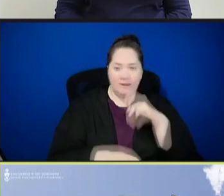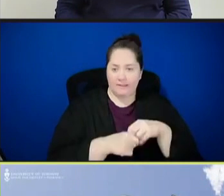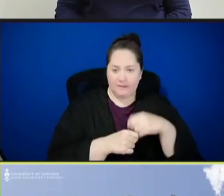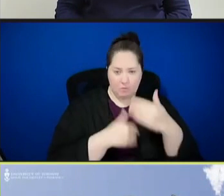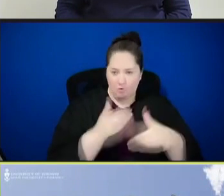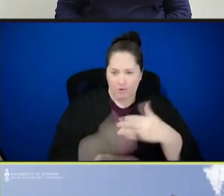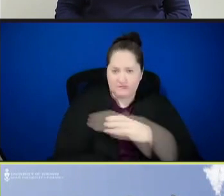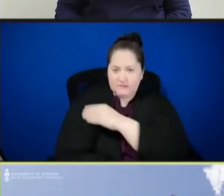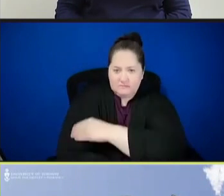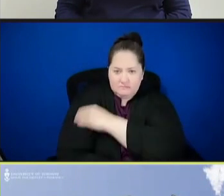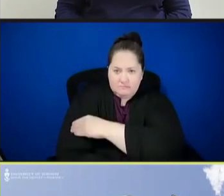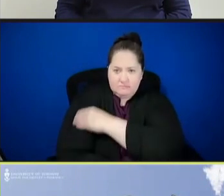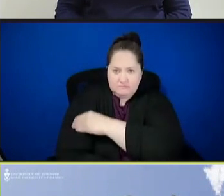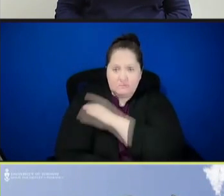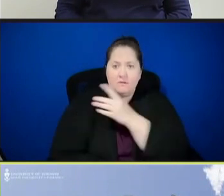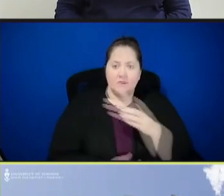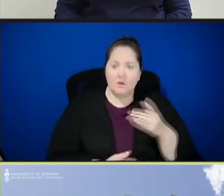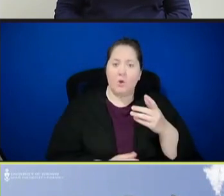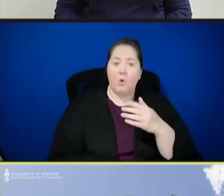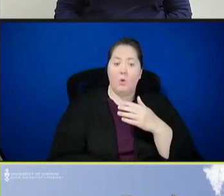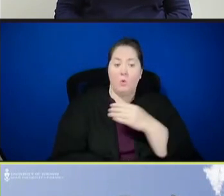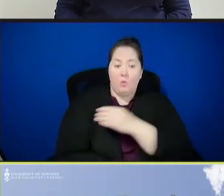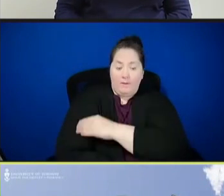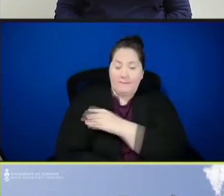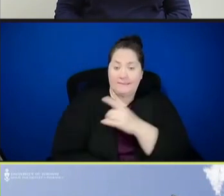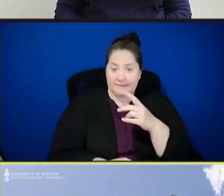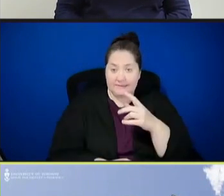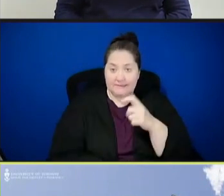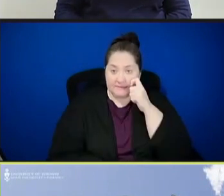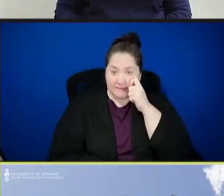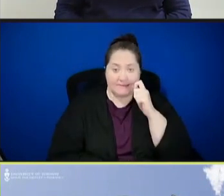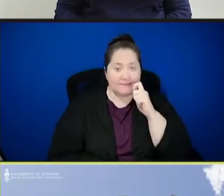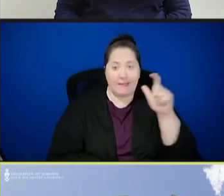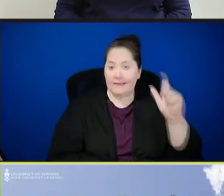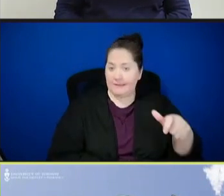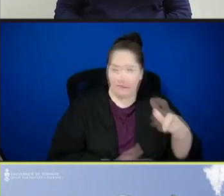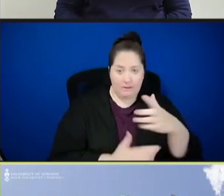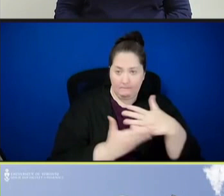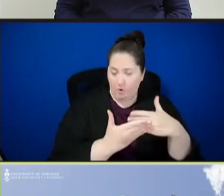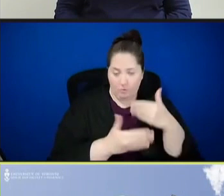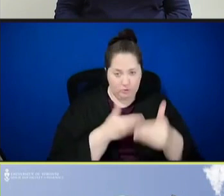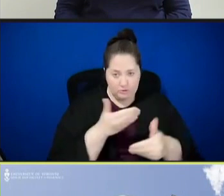So, all of you know that wiping the skin with alcohol is not a necessary part of the procedure